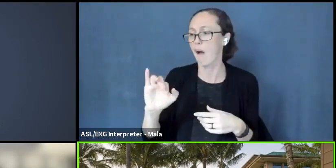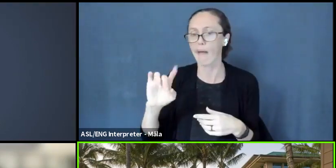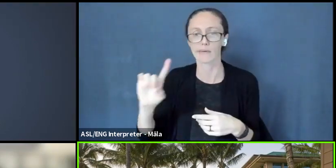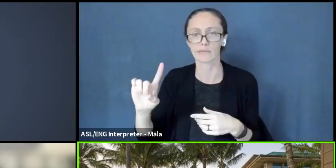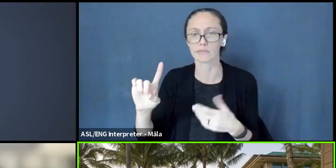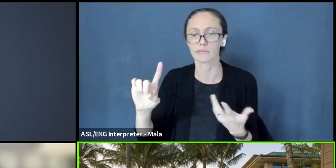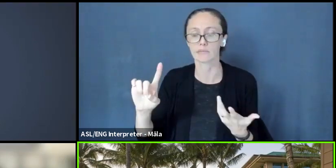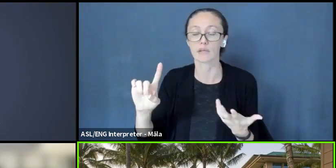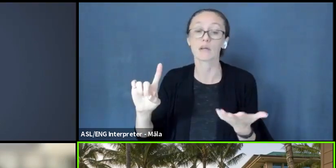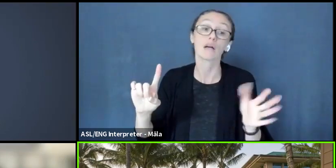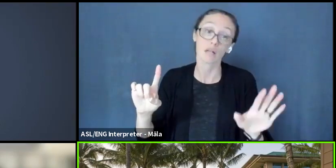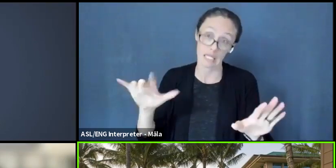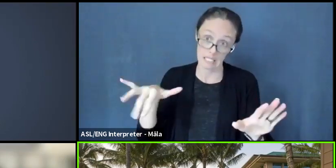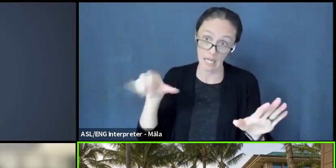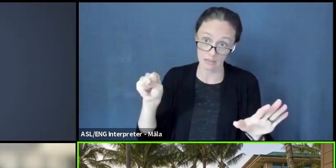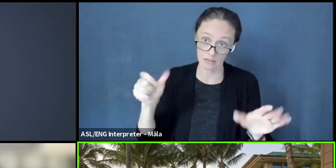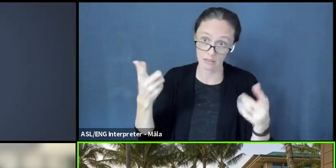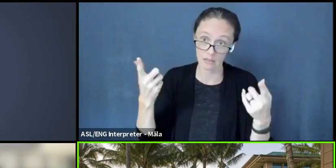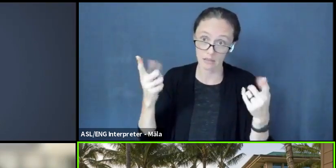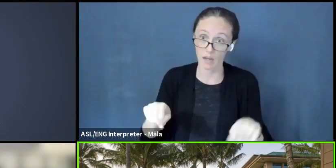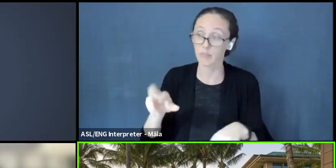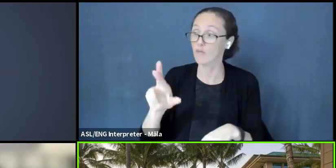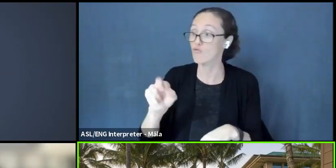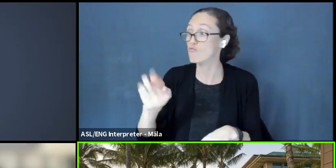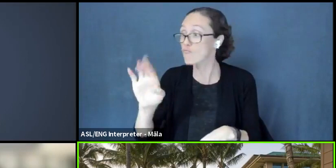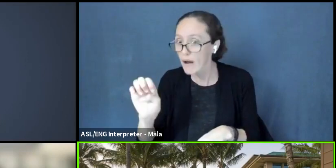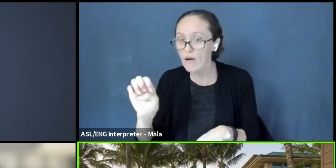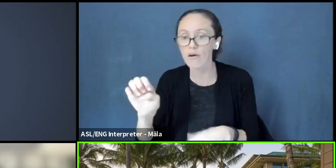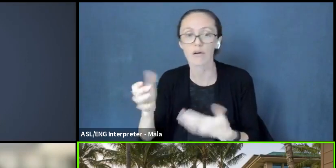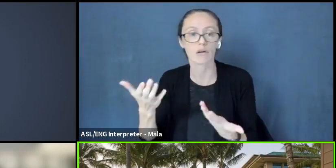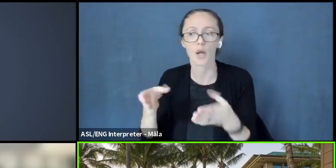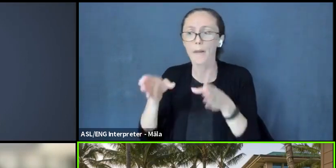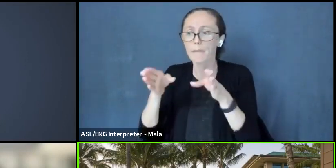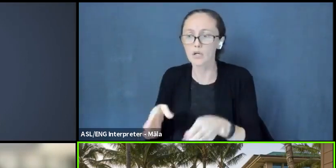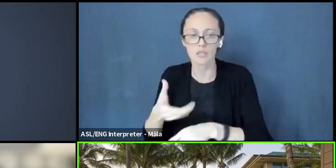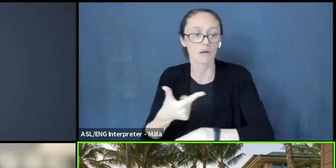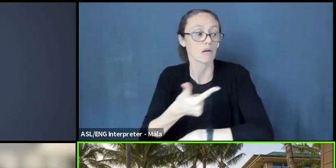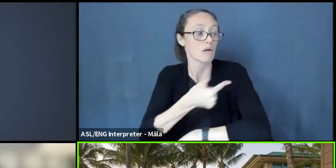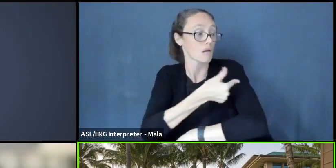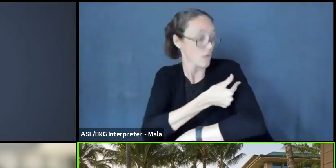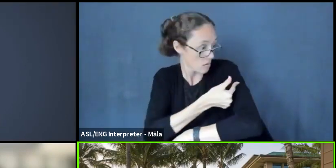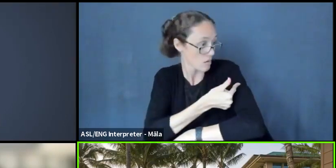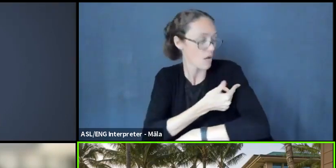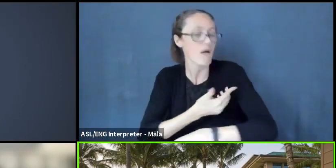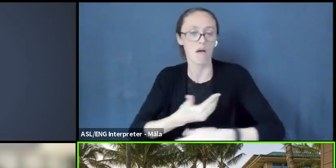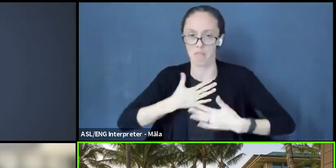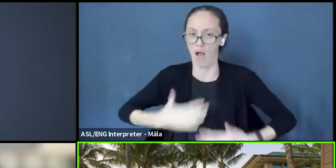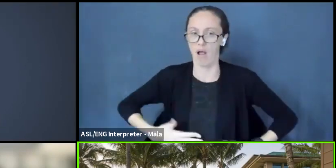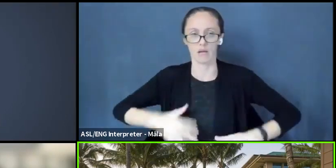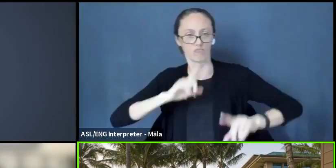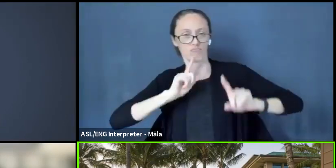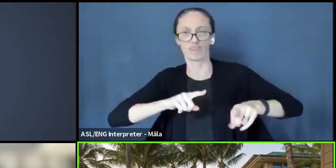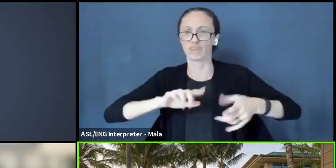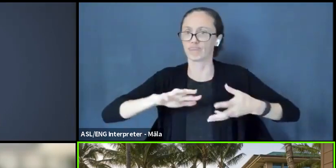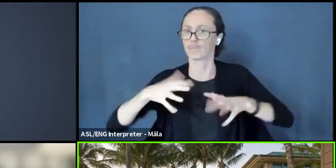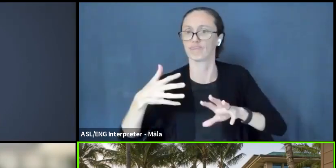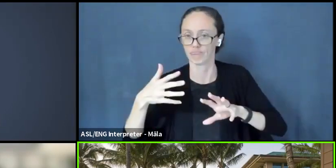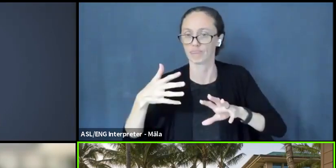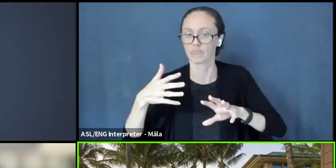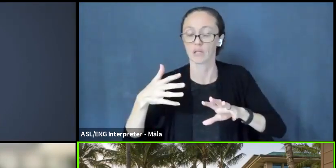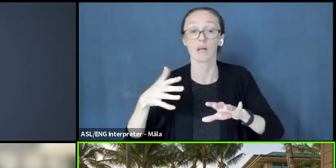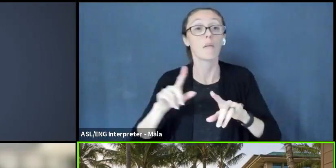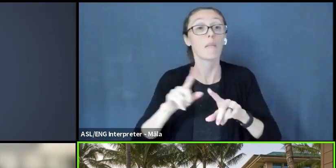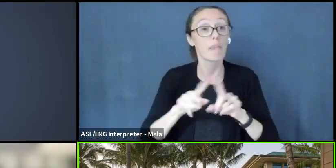Very rare cases when people can have a reaction from the vaccine, but the great majority,